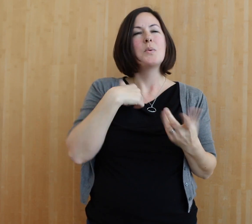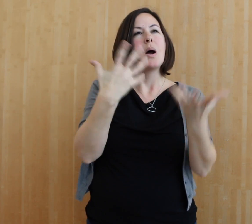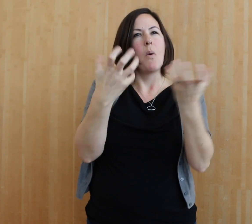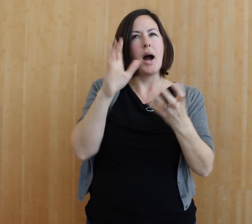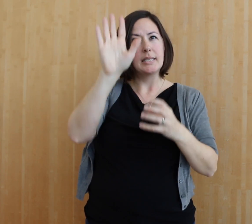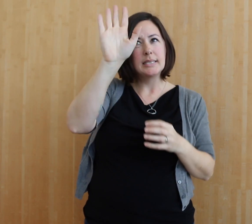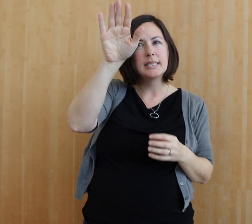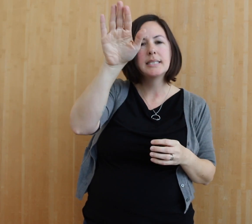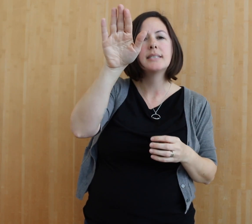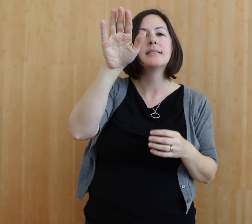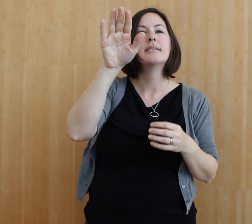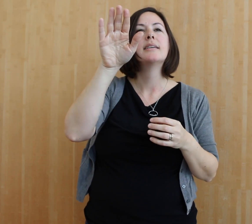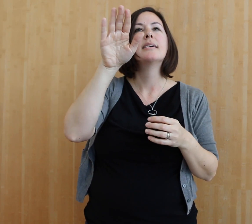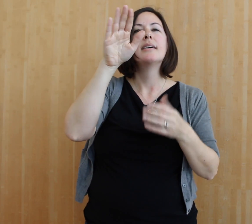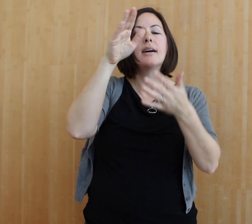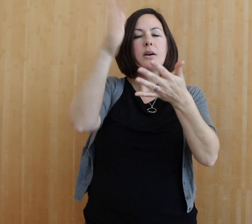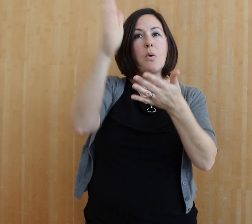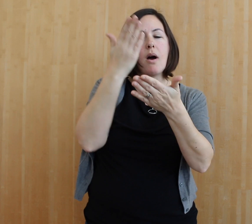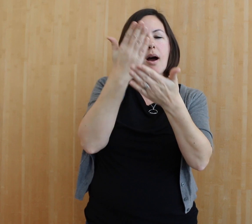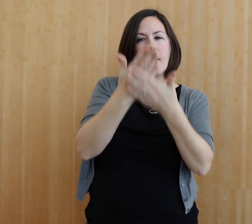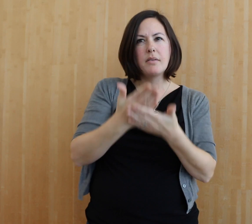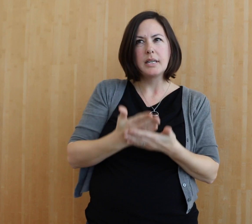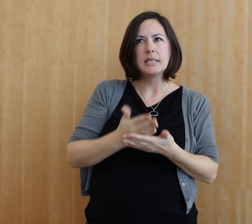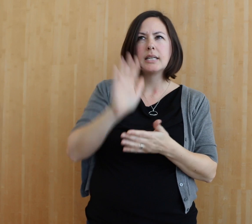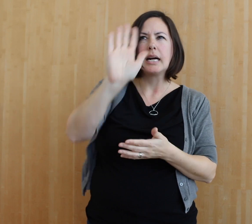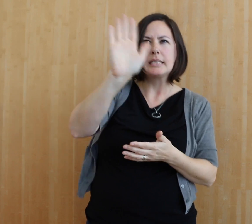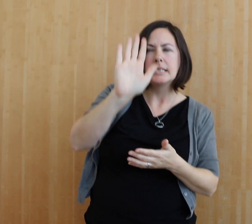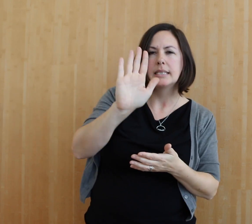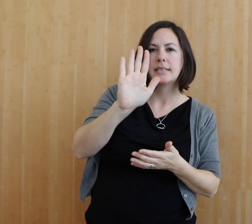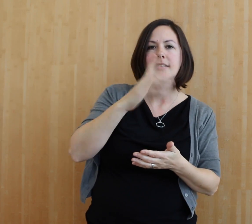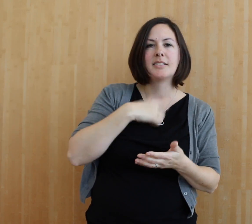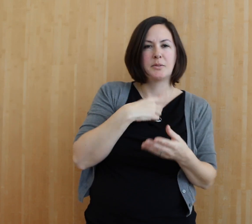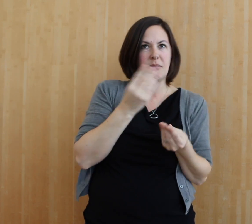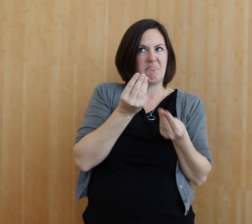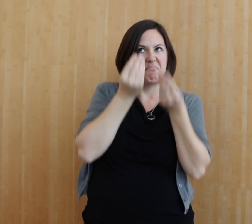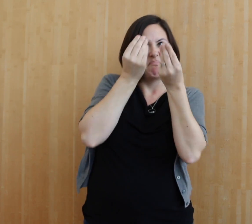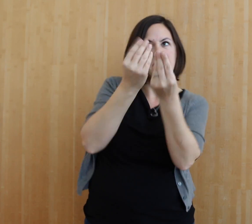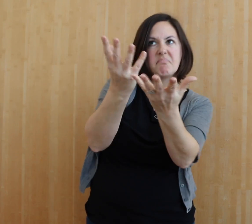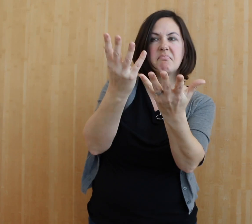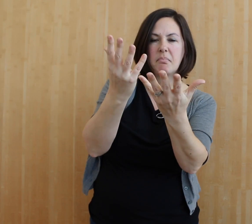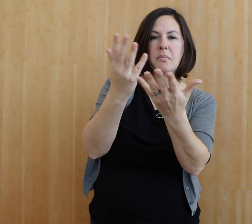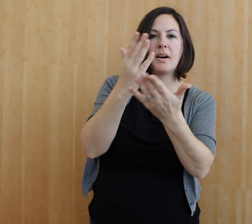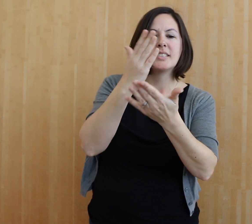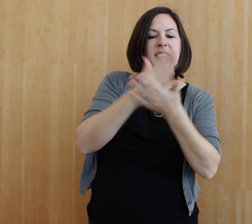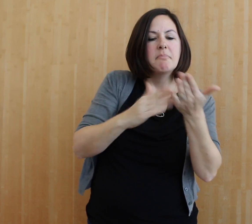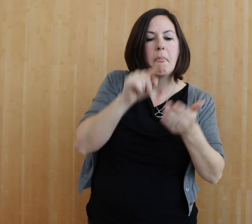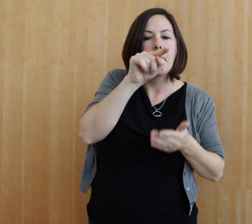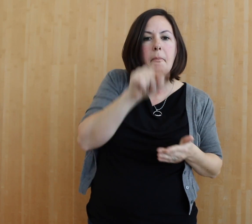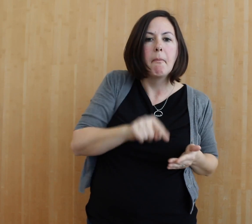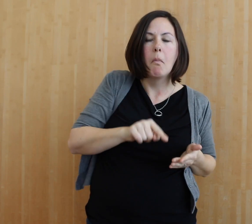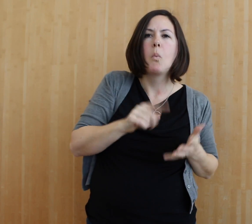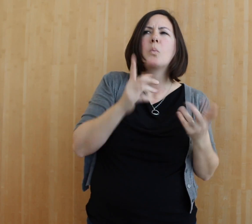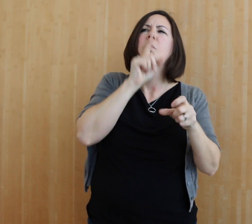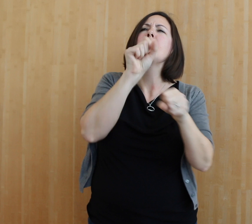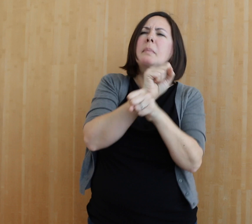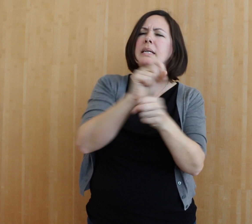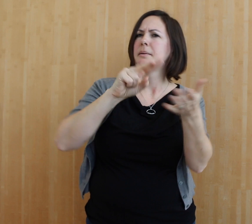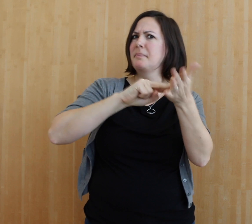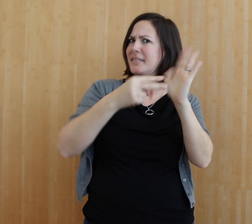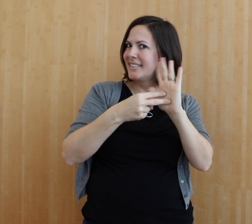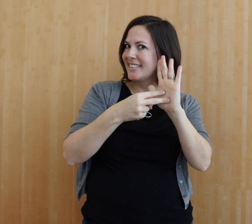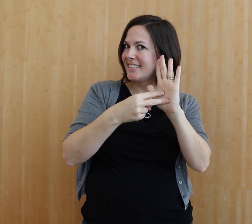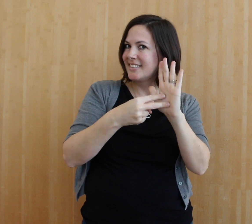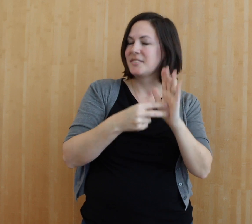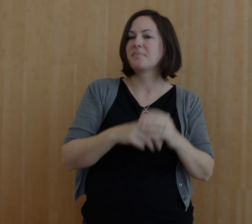We want to describe to the Alexander Graham Bell Association the problems in how they used evidence in their statement and clarify what the research actually means.